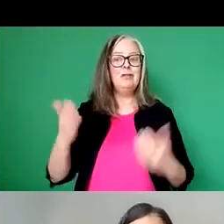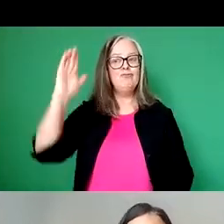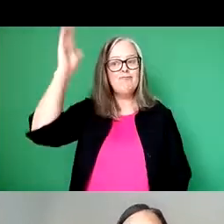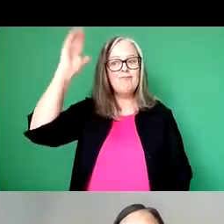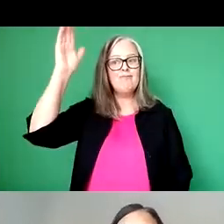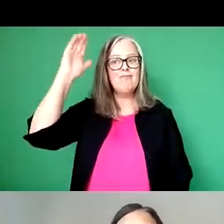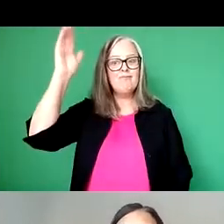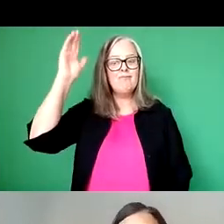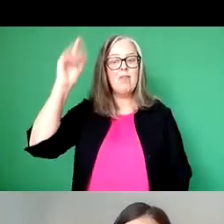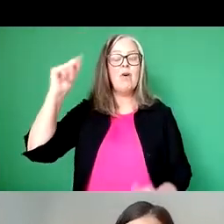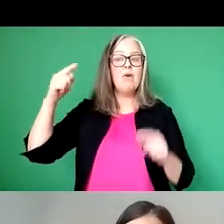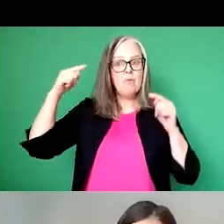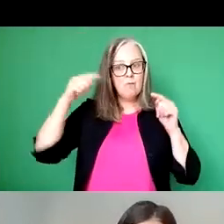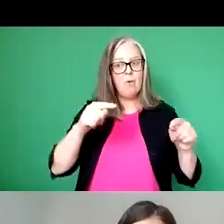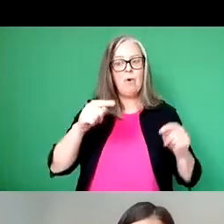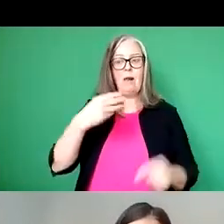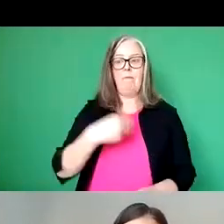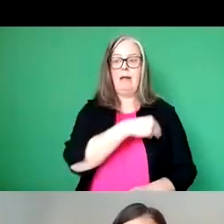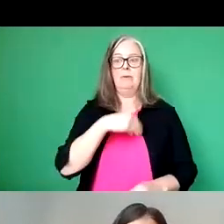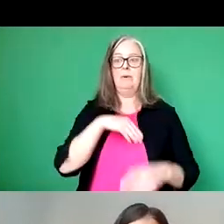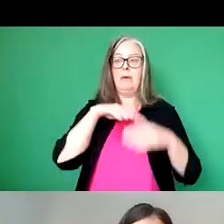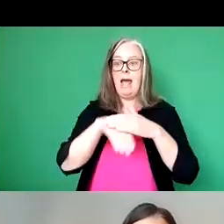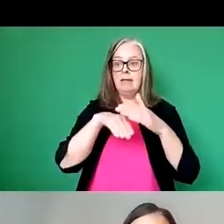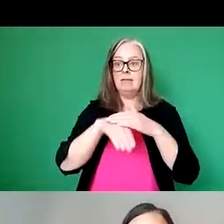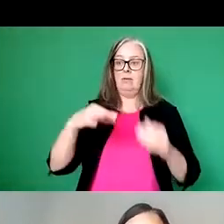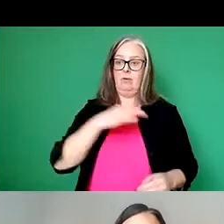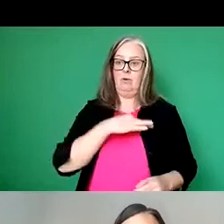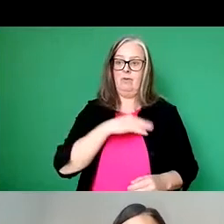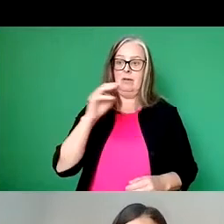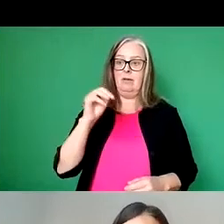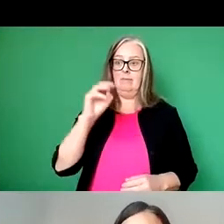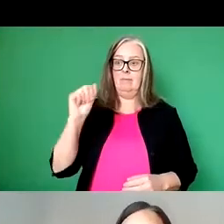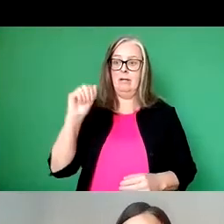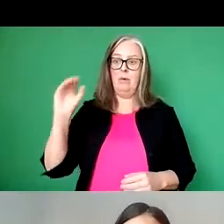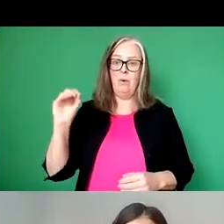on behalf of the manitoba accessibility office and the accessibility compliance